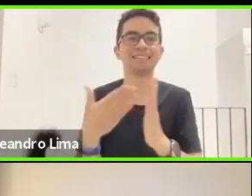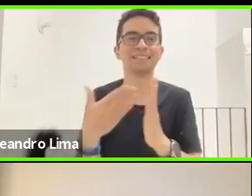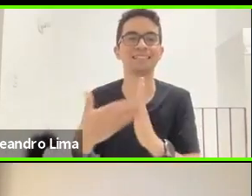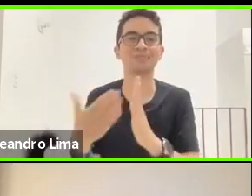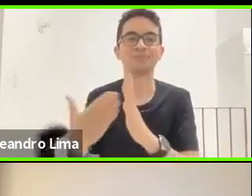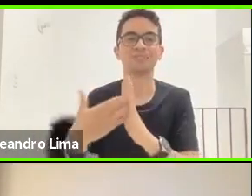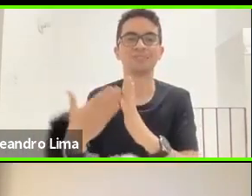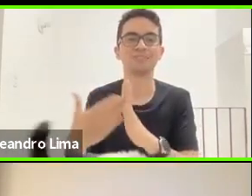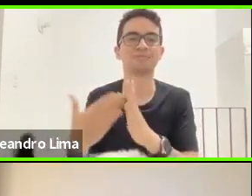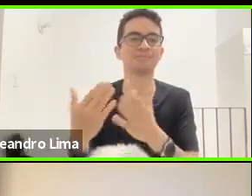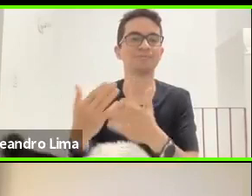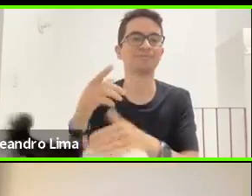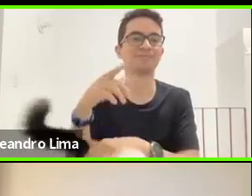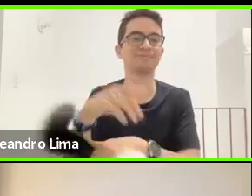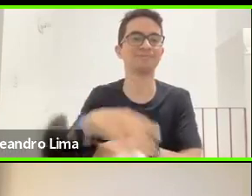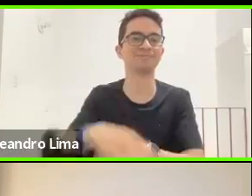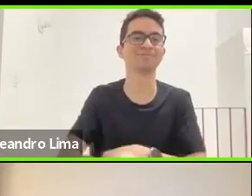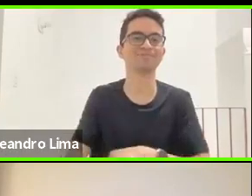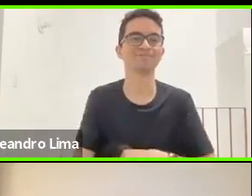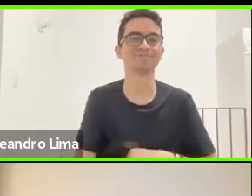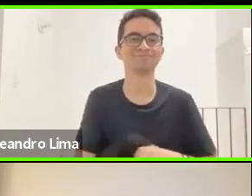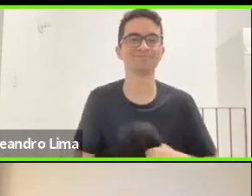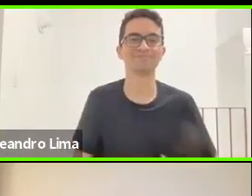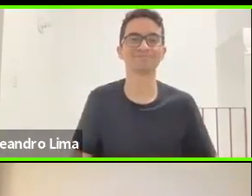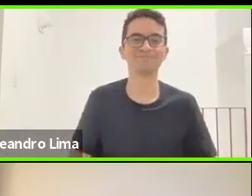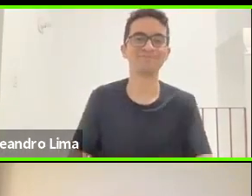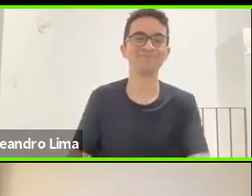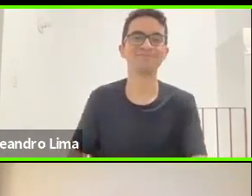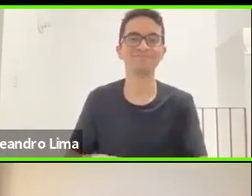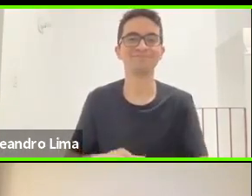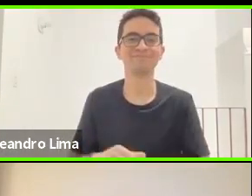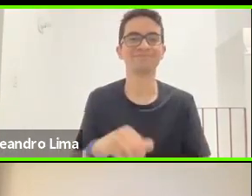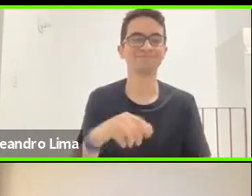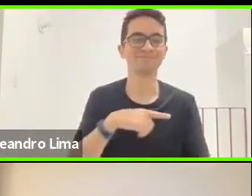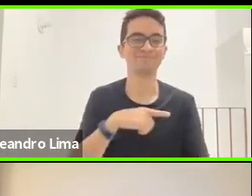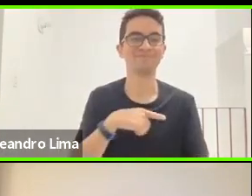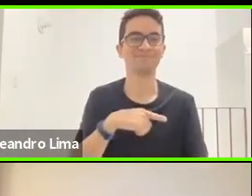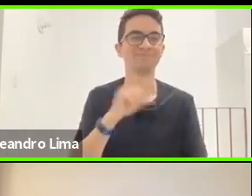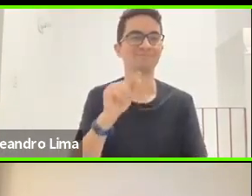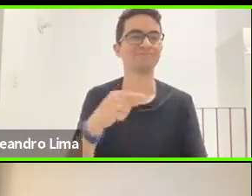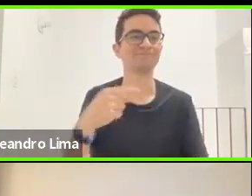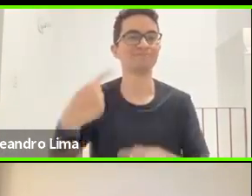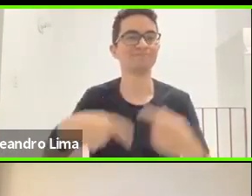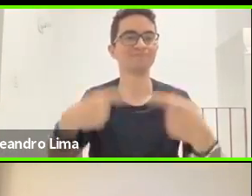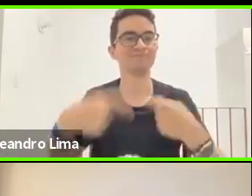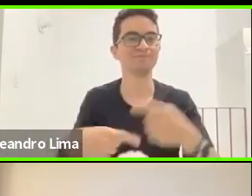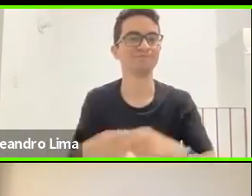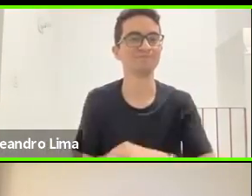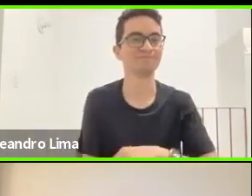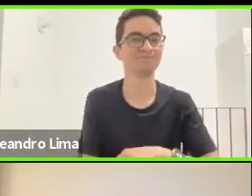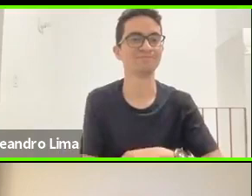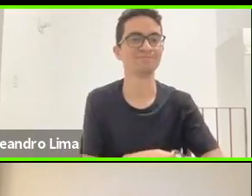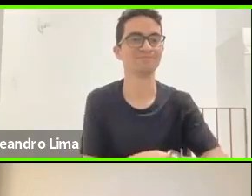with those state. tates over what over what goes in them. It's not, it's not the It's not, it's not the best